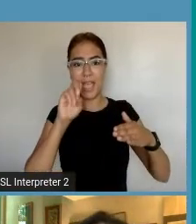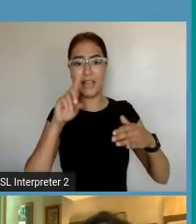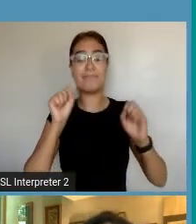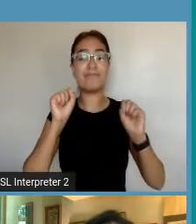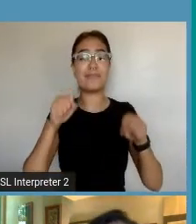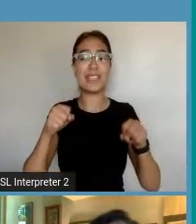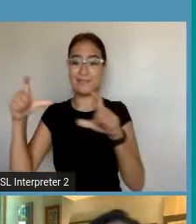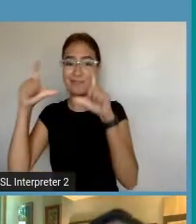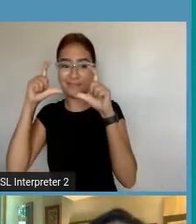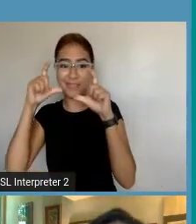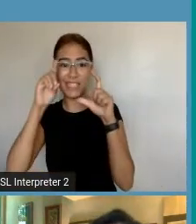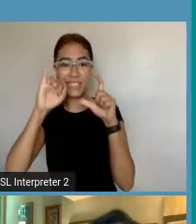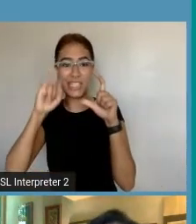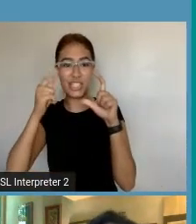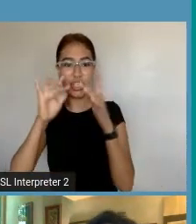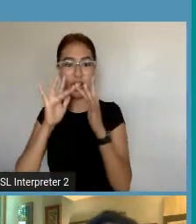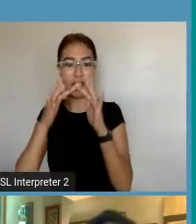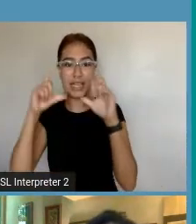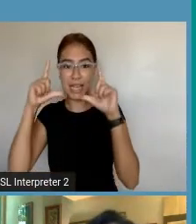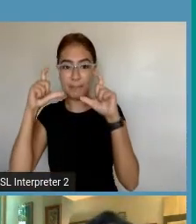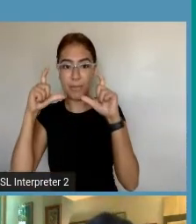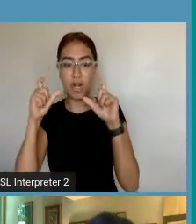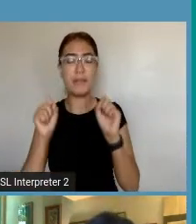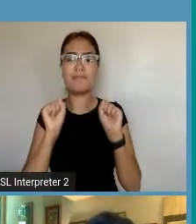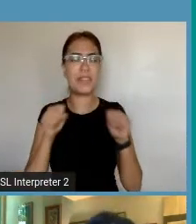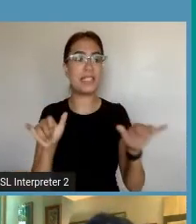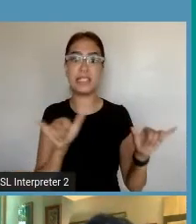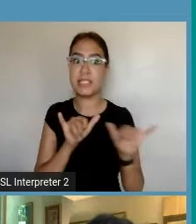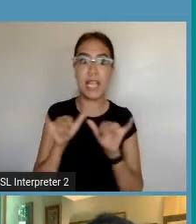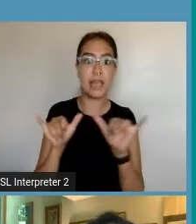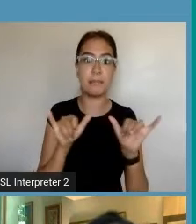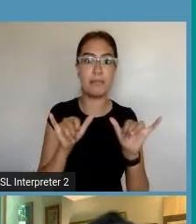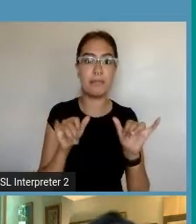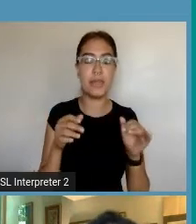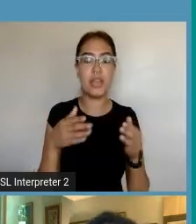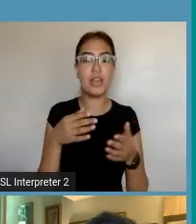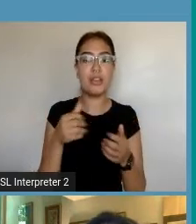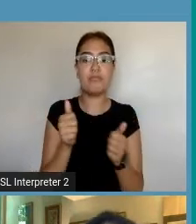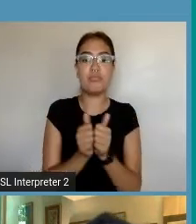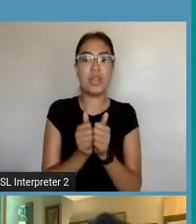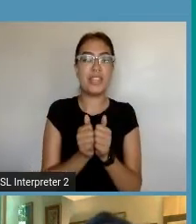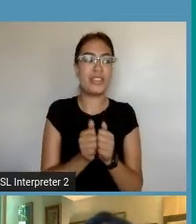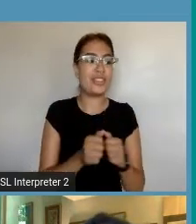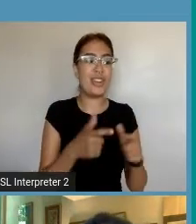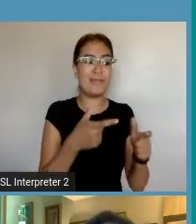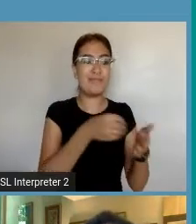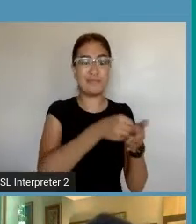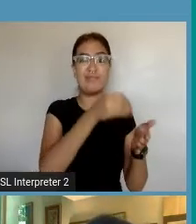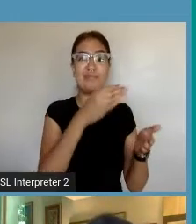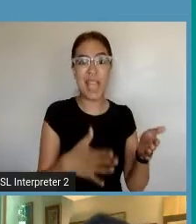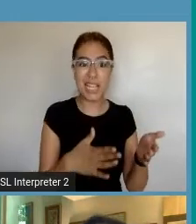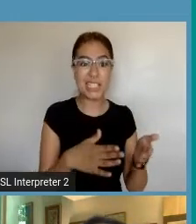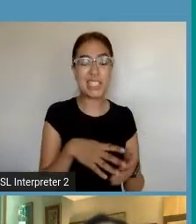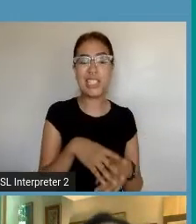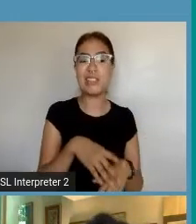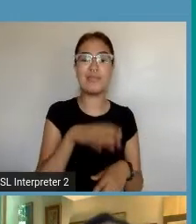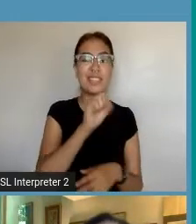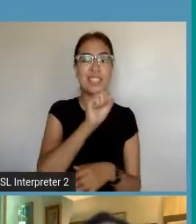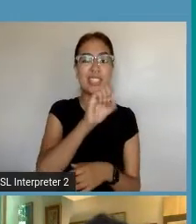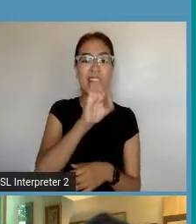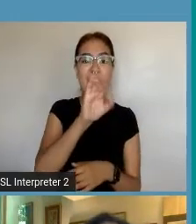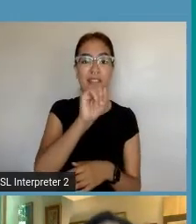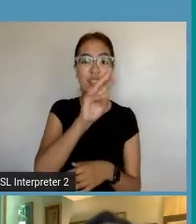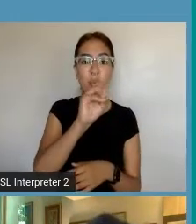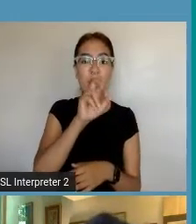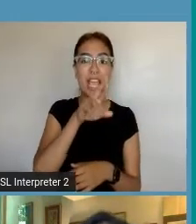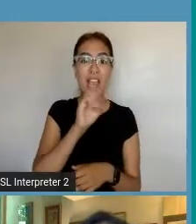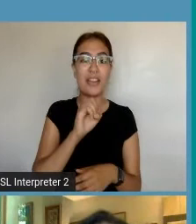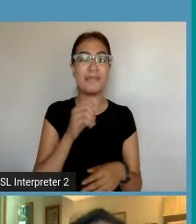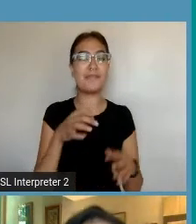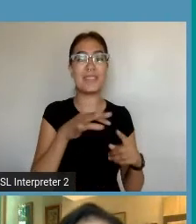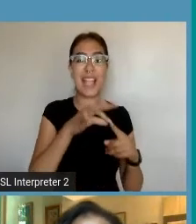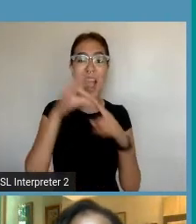the same effect with software, Photoshop and illustrator to highlight and enhance your images